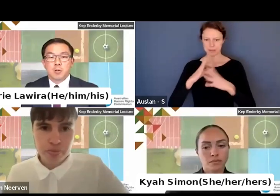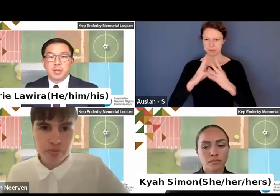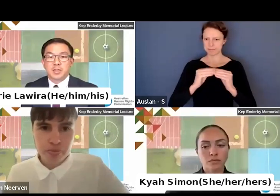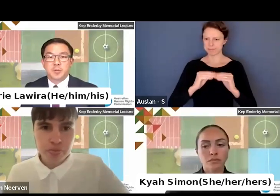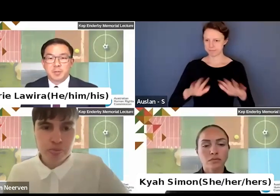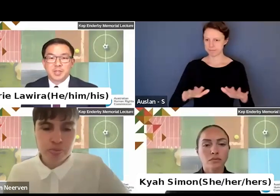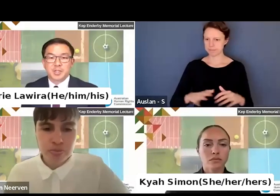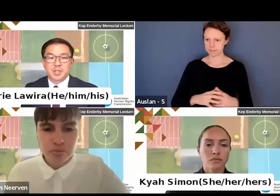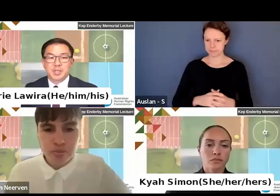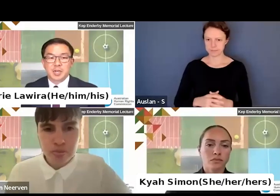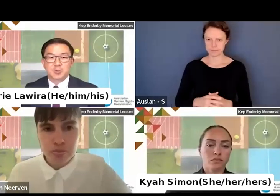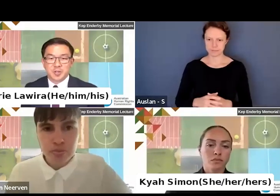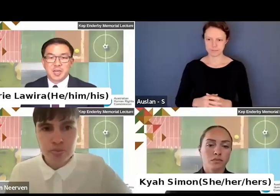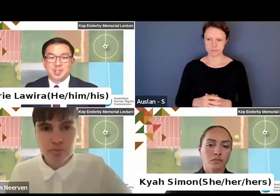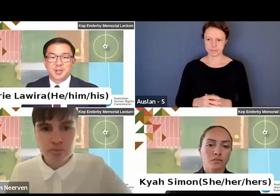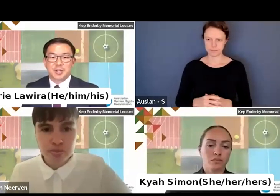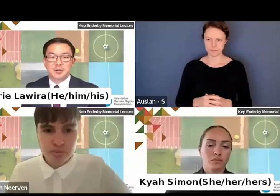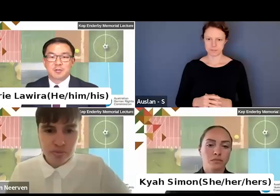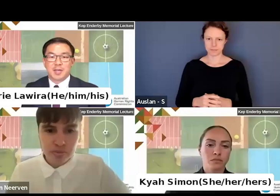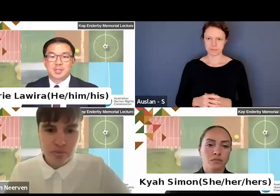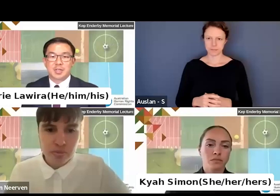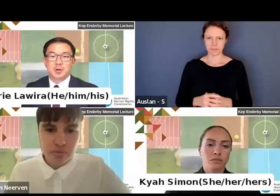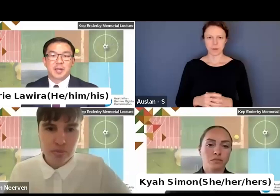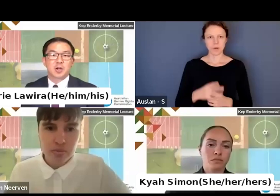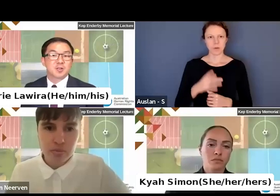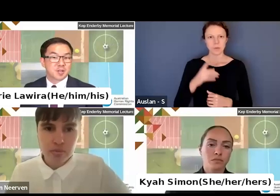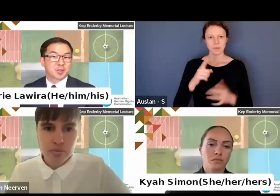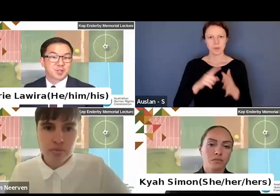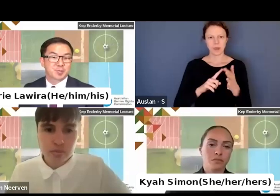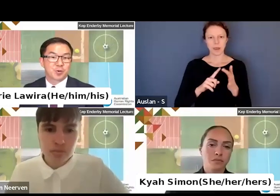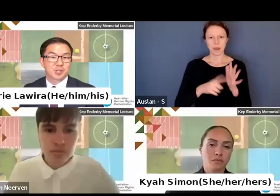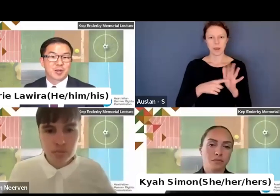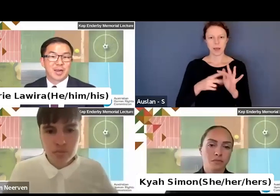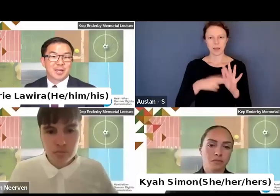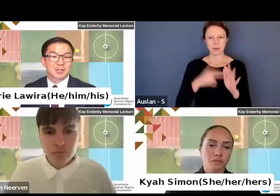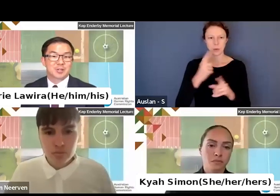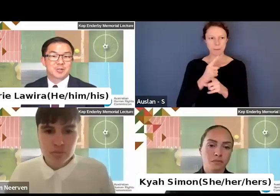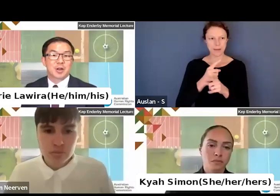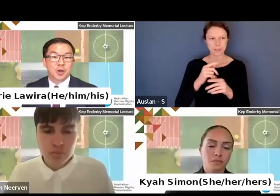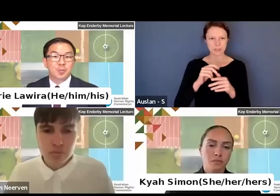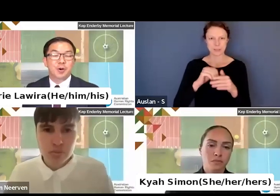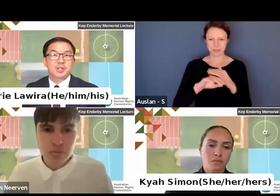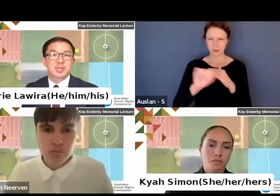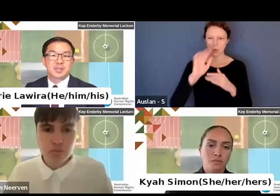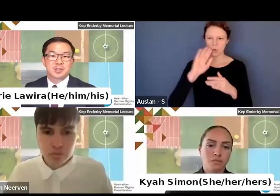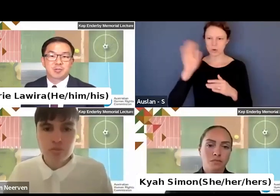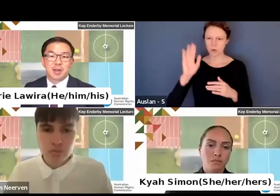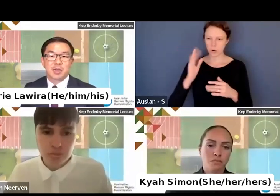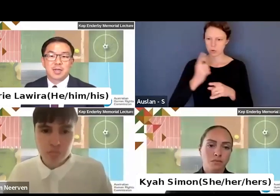Well, Ellen, you mentioned or you touched on it in your oration, that European conceptions of sport are strongly linked to the colonial project in Australia,